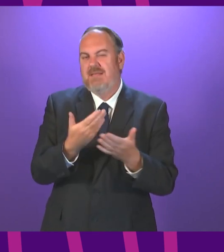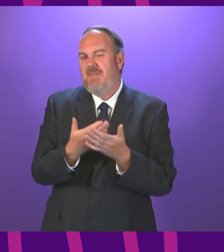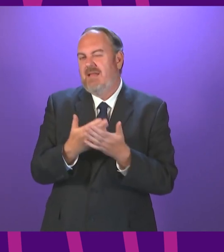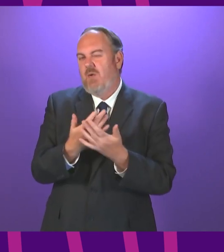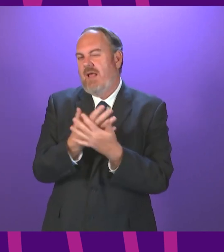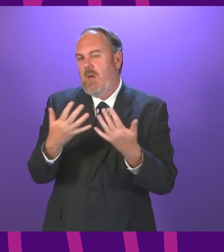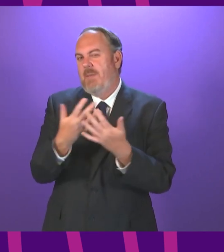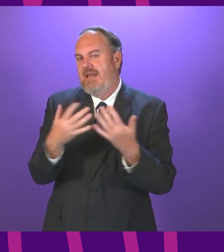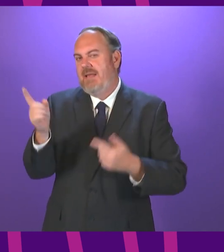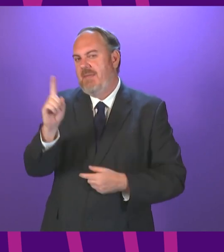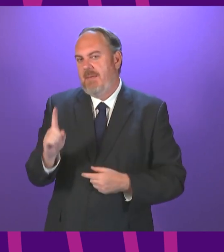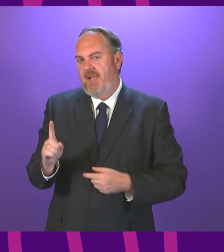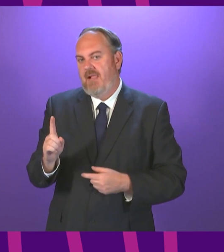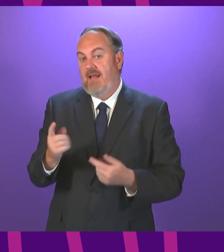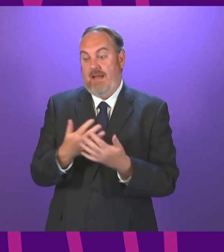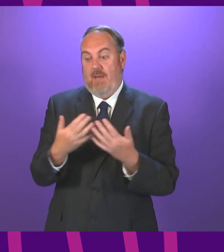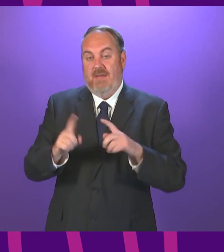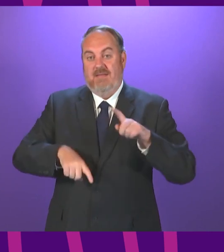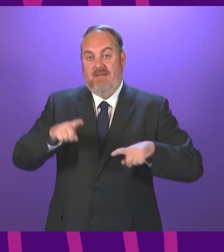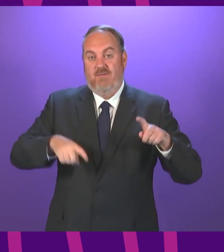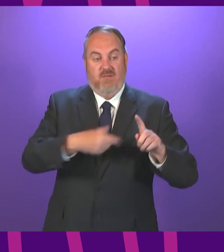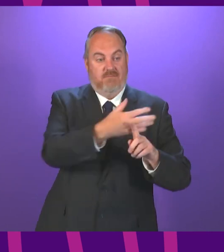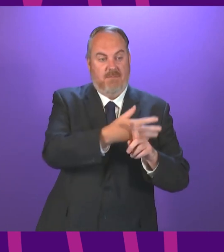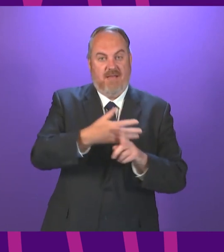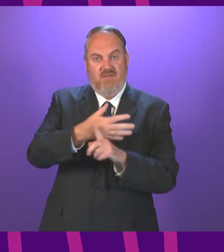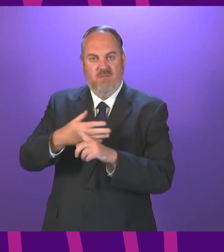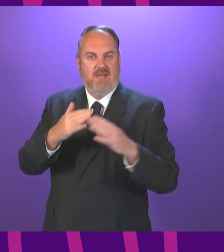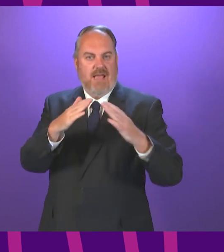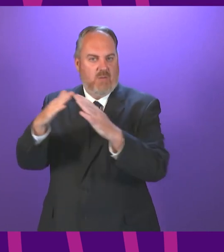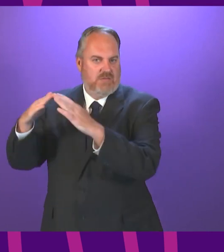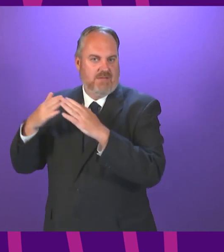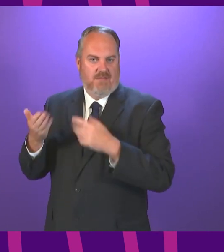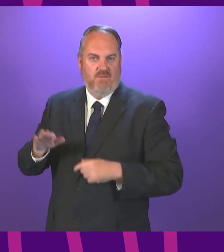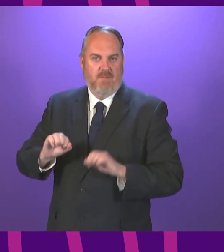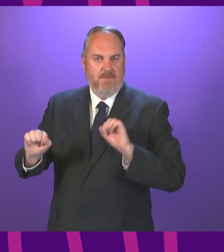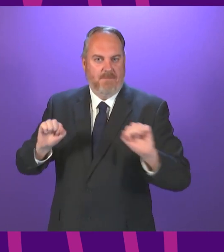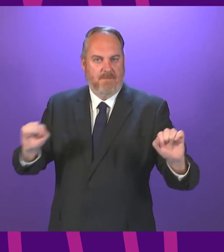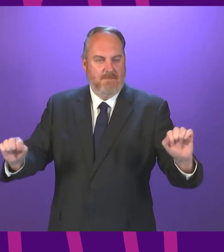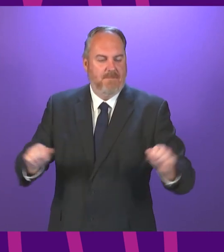The main modification is in relation to outdoor public places. We had hoped to lift physical